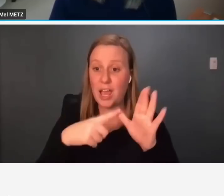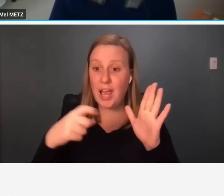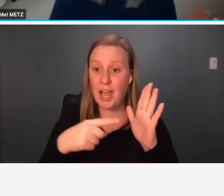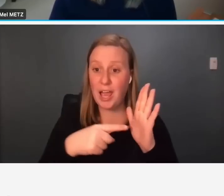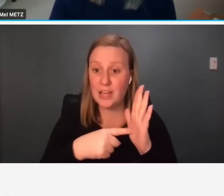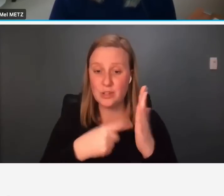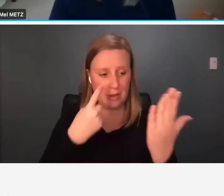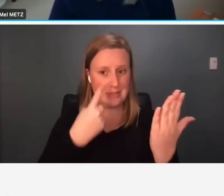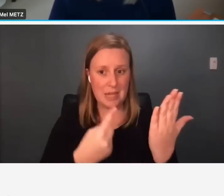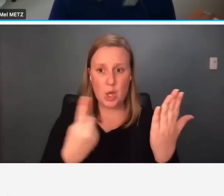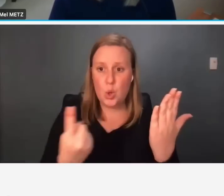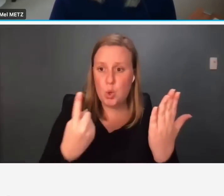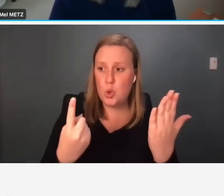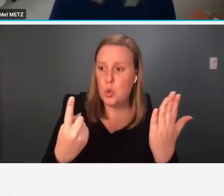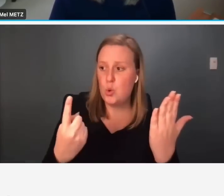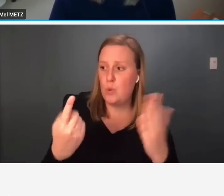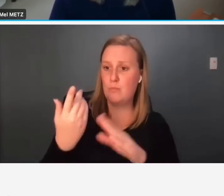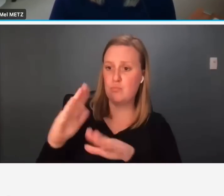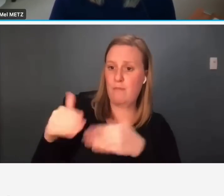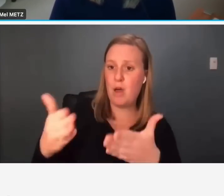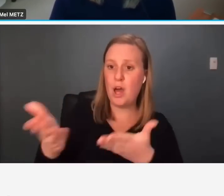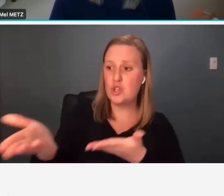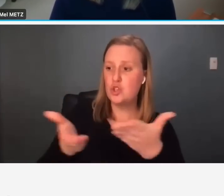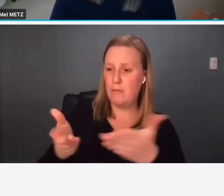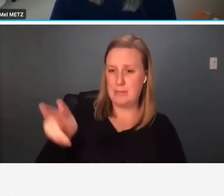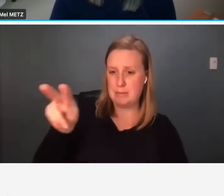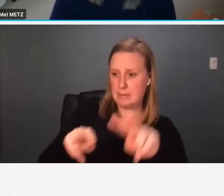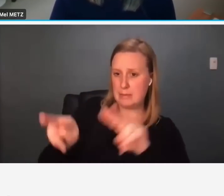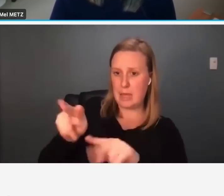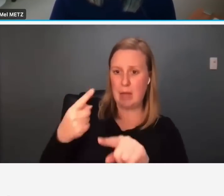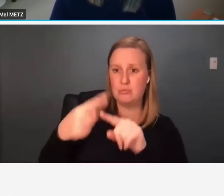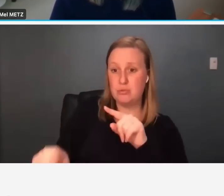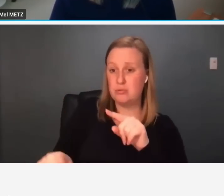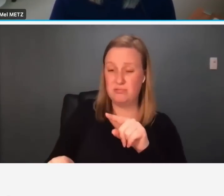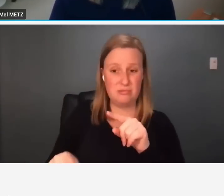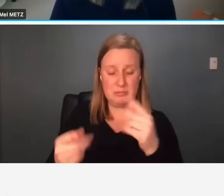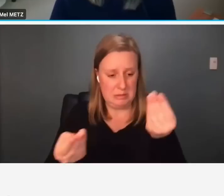providers is not going to be the first thing you see after all the technical and opening provisions of the